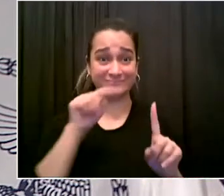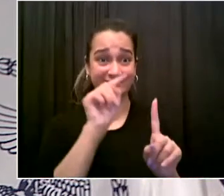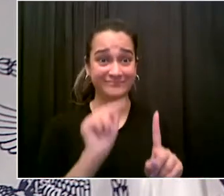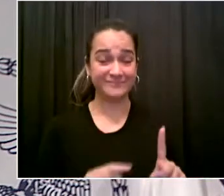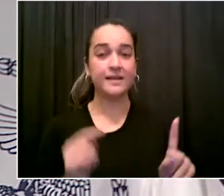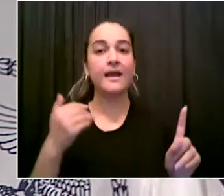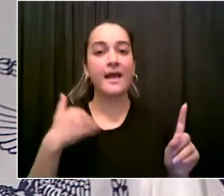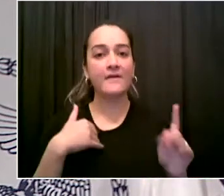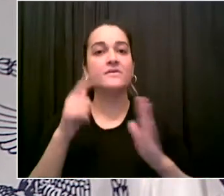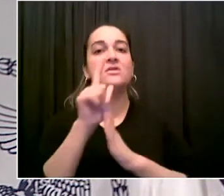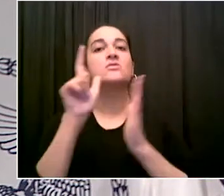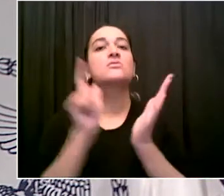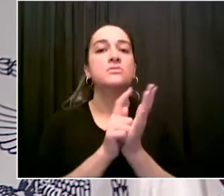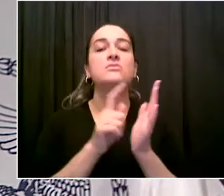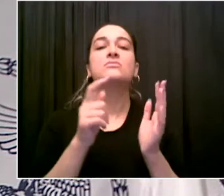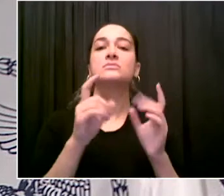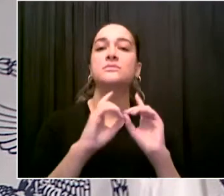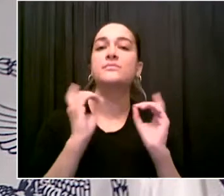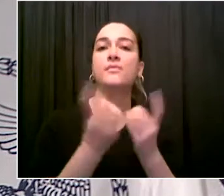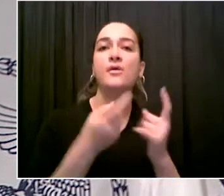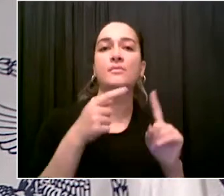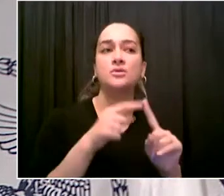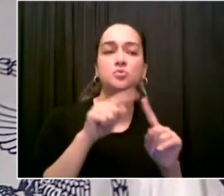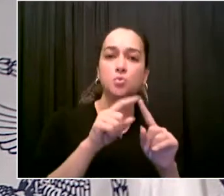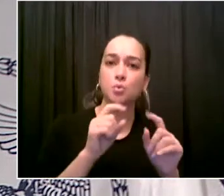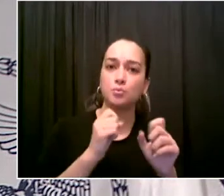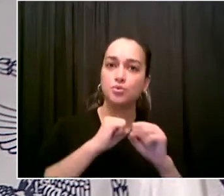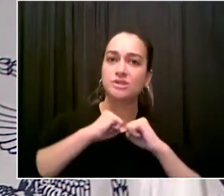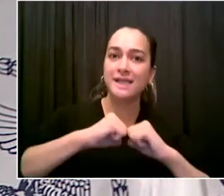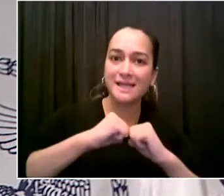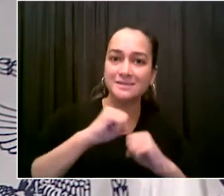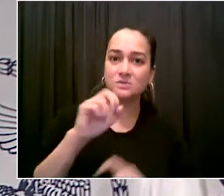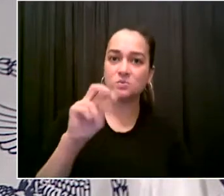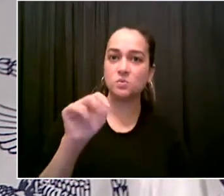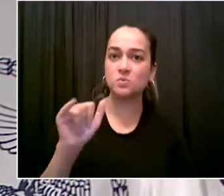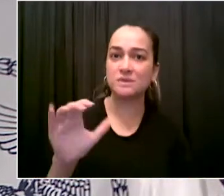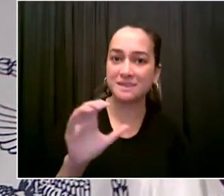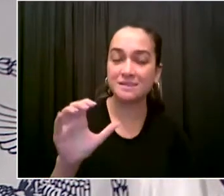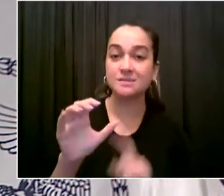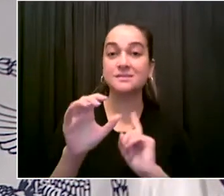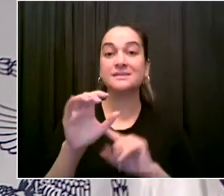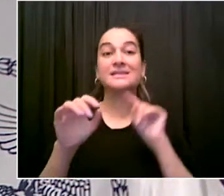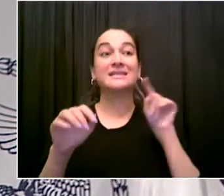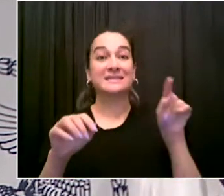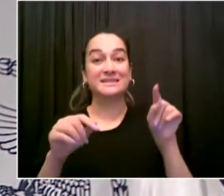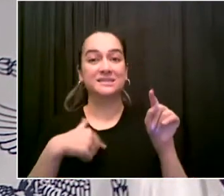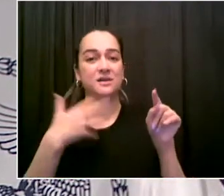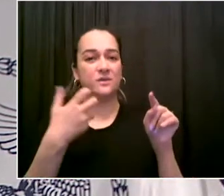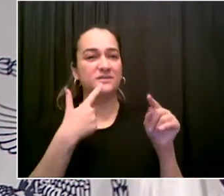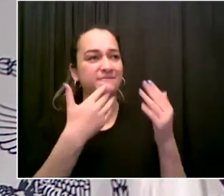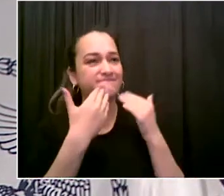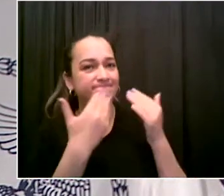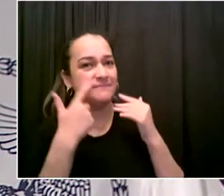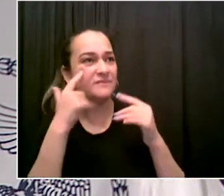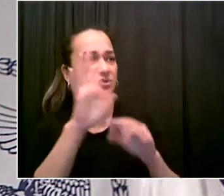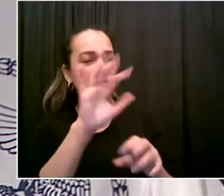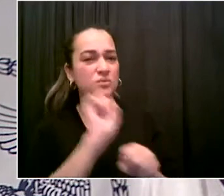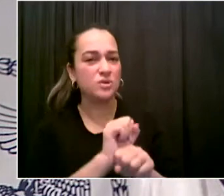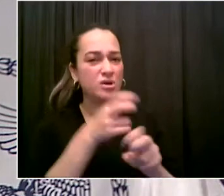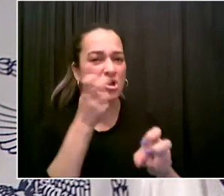THE TYCI OF NEW YORK WITH INCREDIBLY TALENTED COMMITTED LAWYERS AND AFWHO WORK